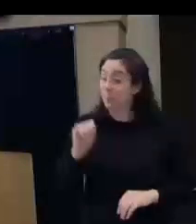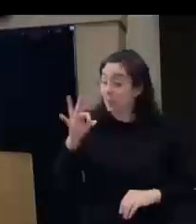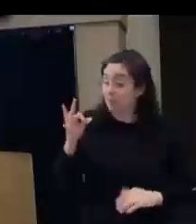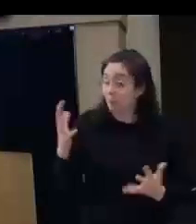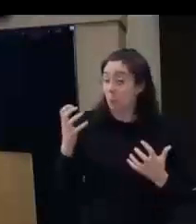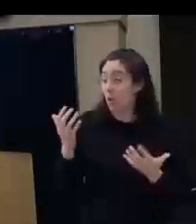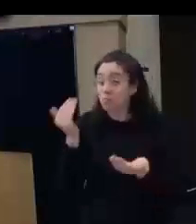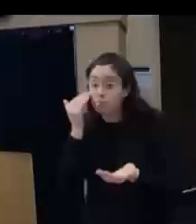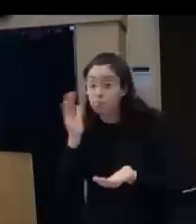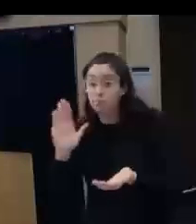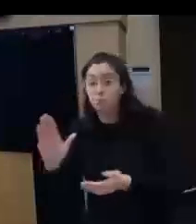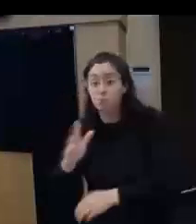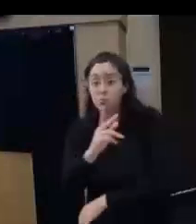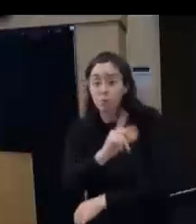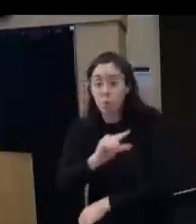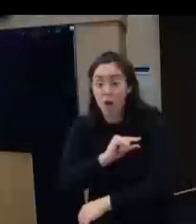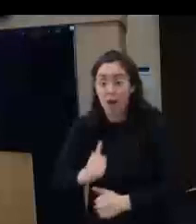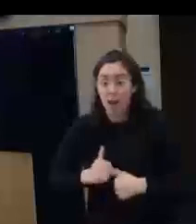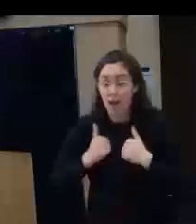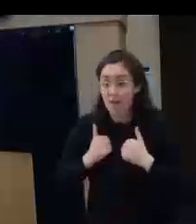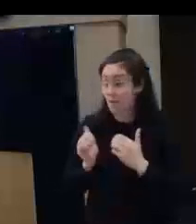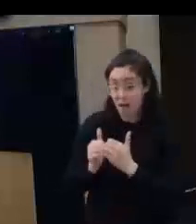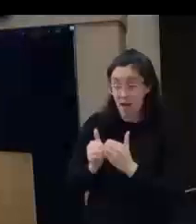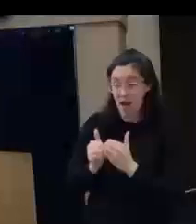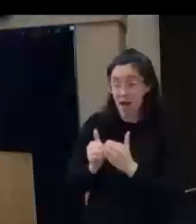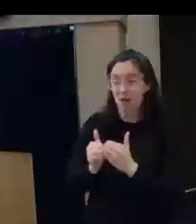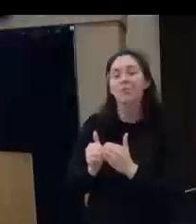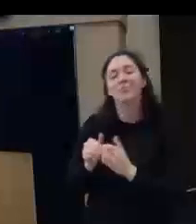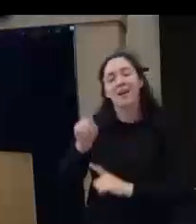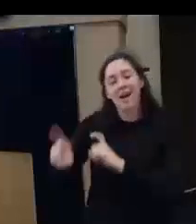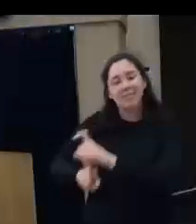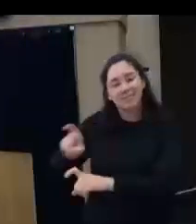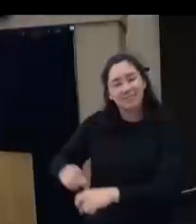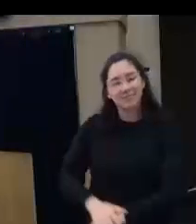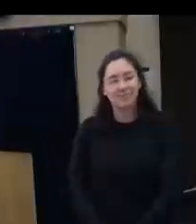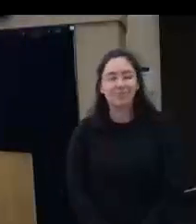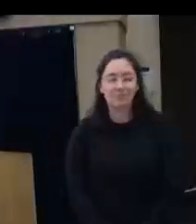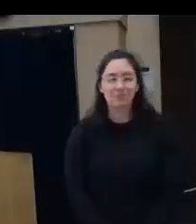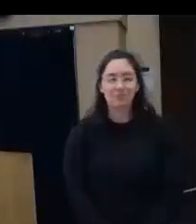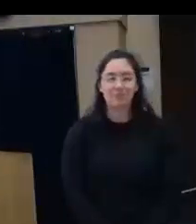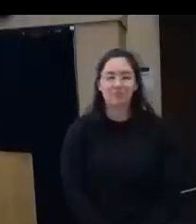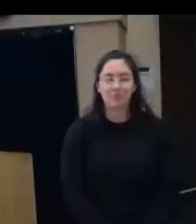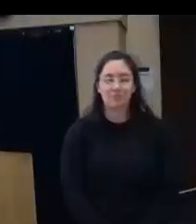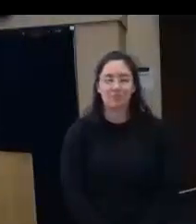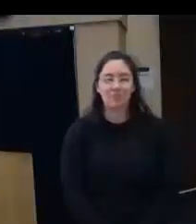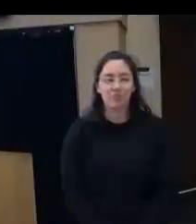of any individual patients the only way we can get that information is by asking them in this study